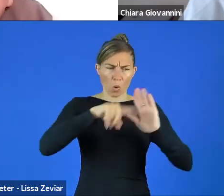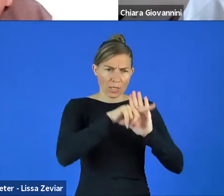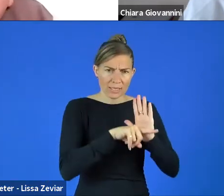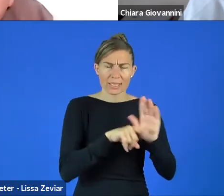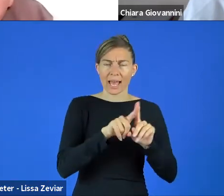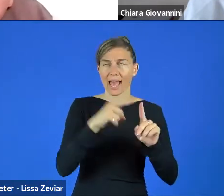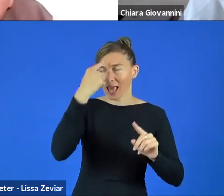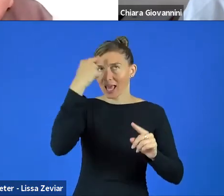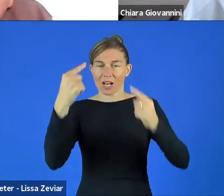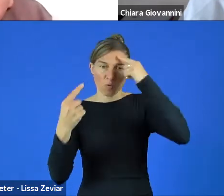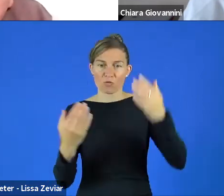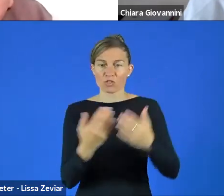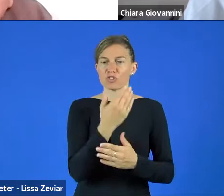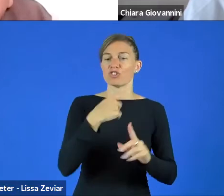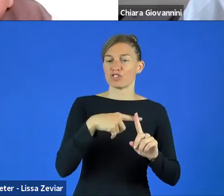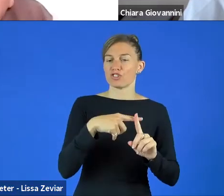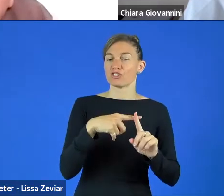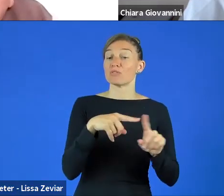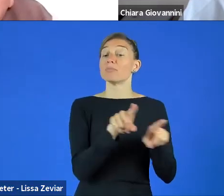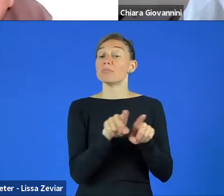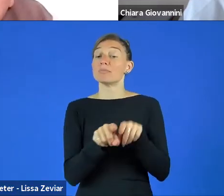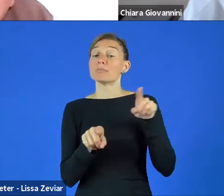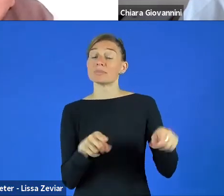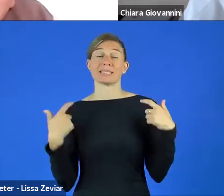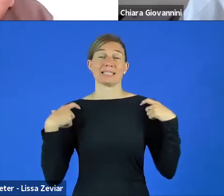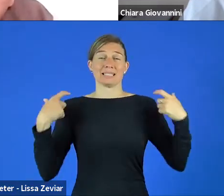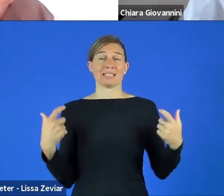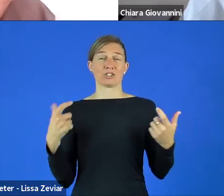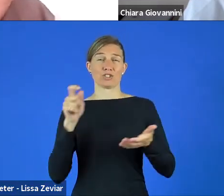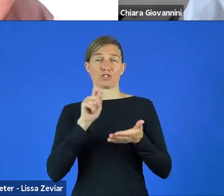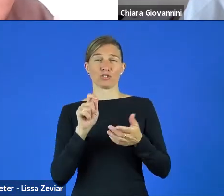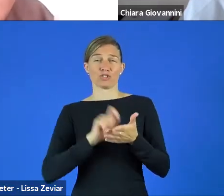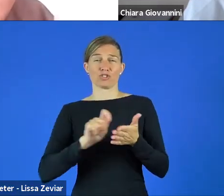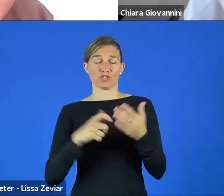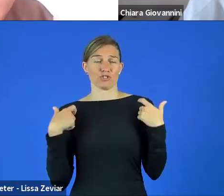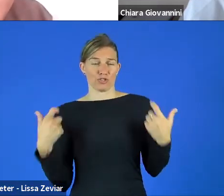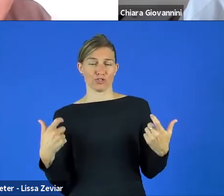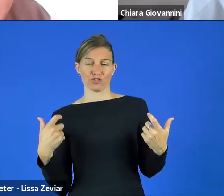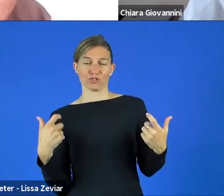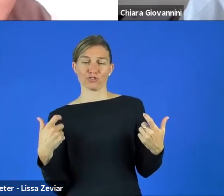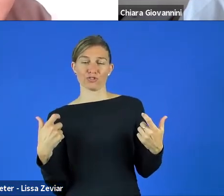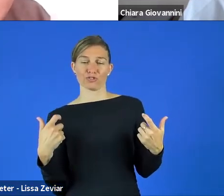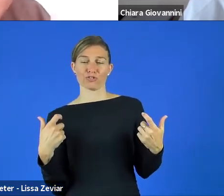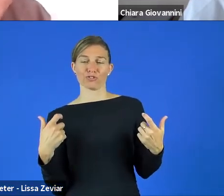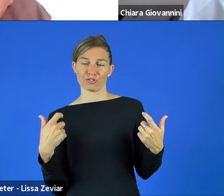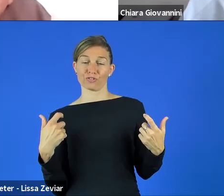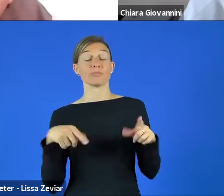And she also leads the work on accessibility and digital society. She holds a master's degree in European law.